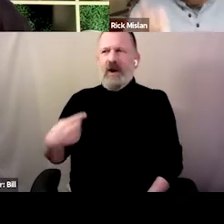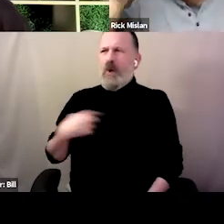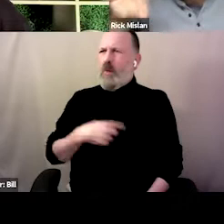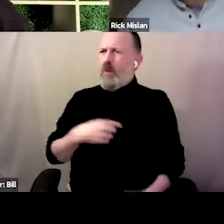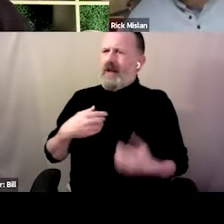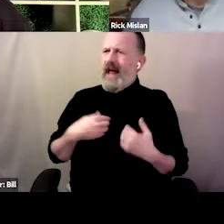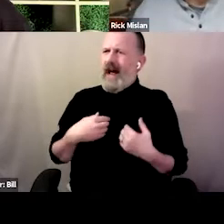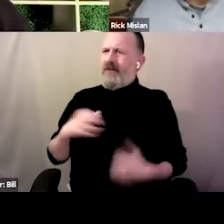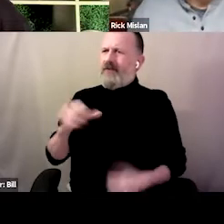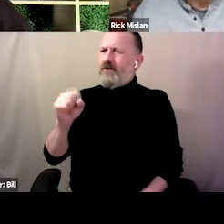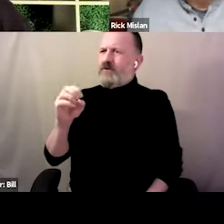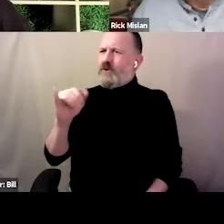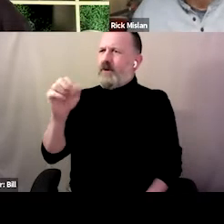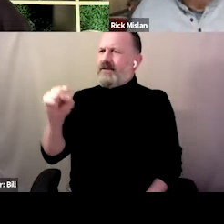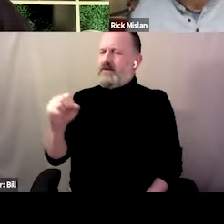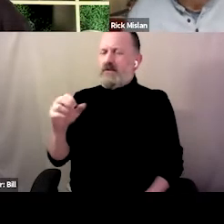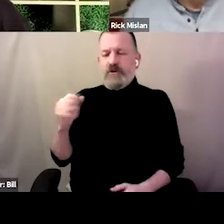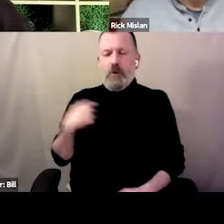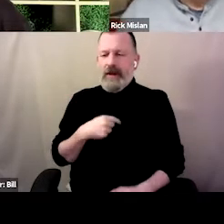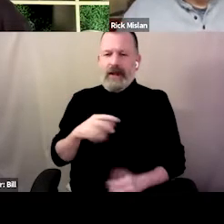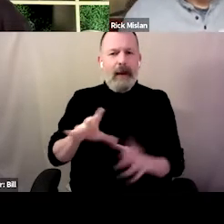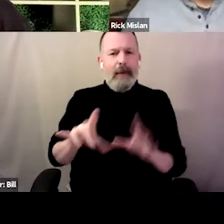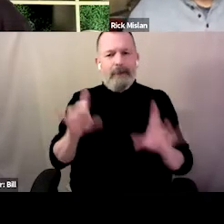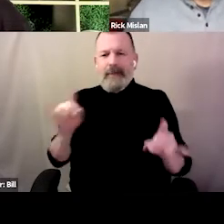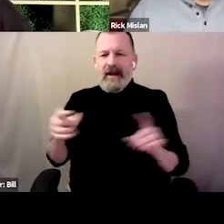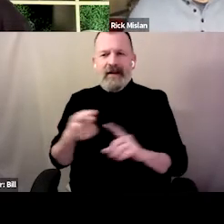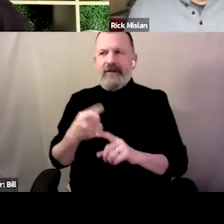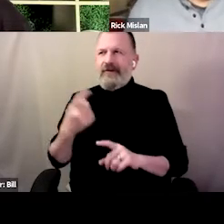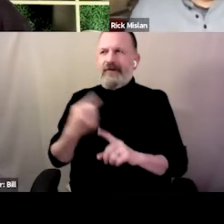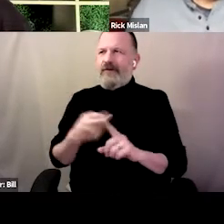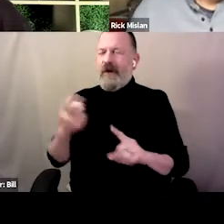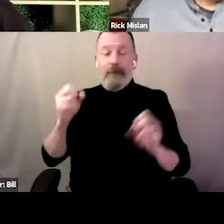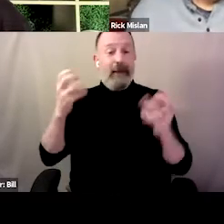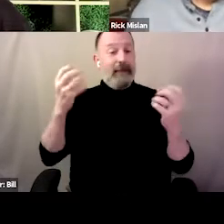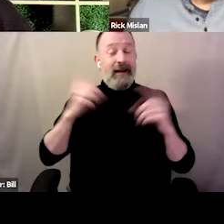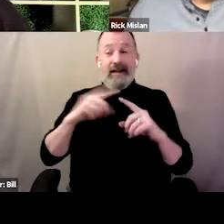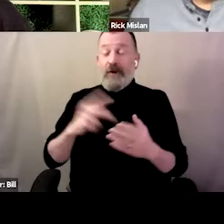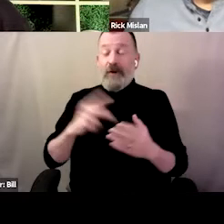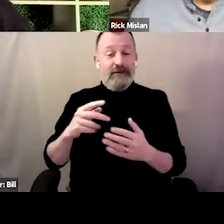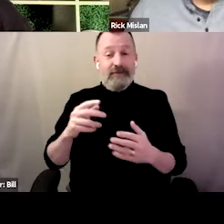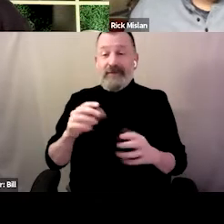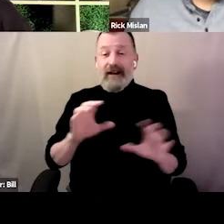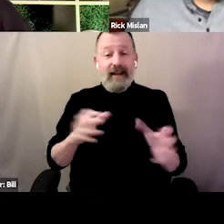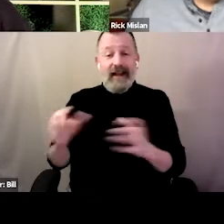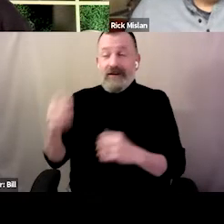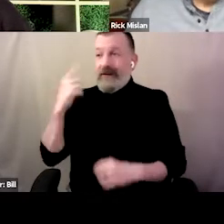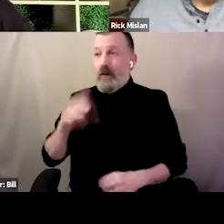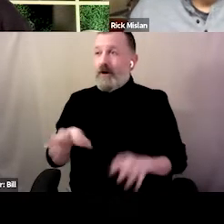pick and choose from all the different you know cafeteria plan for a degree. Rick Mislan: But I'm wondering if there's not some some thoughts you have for, you know,